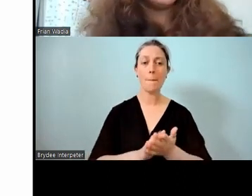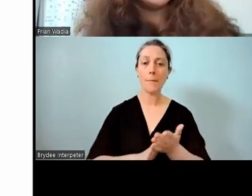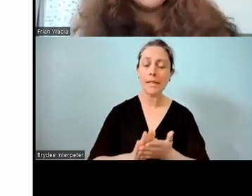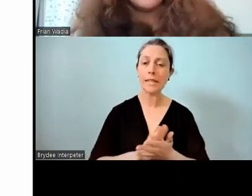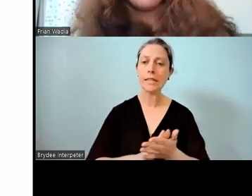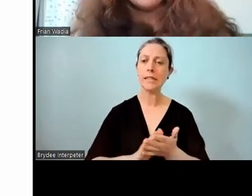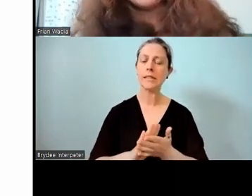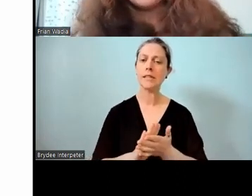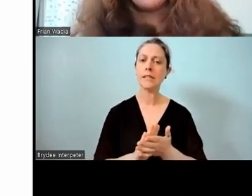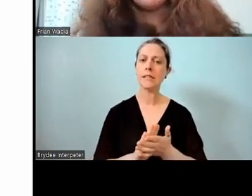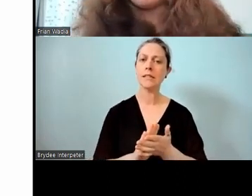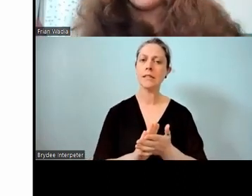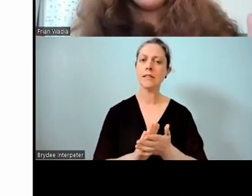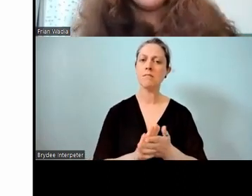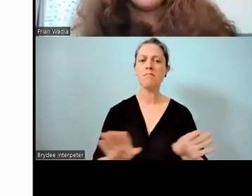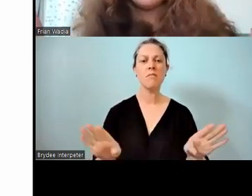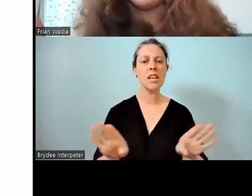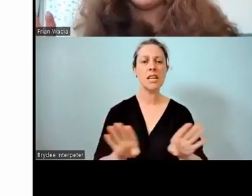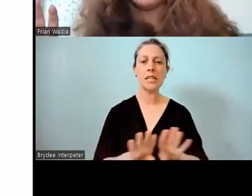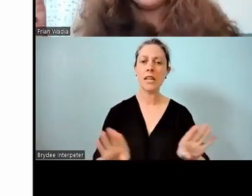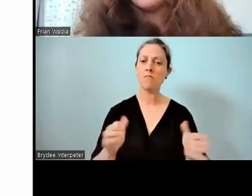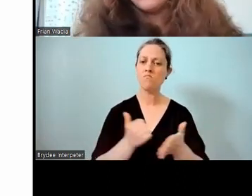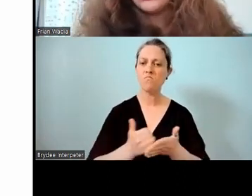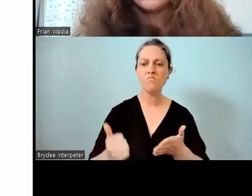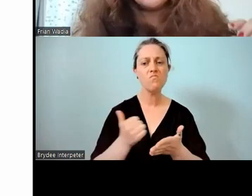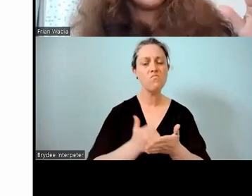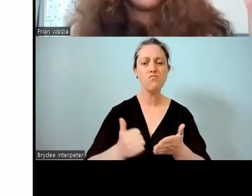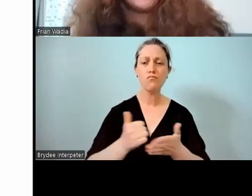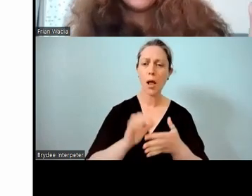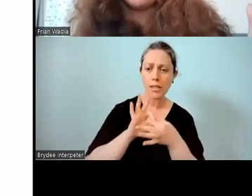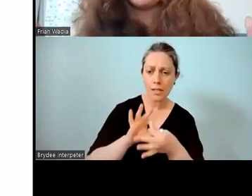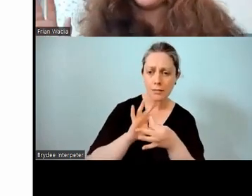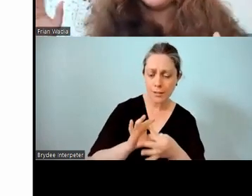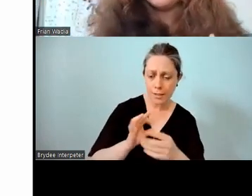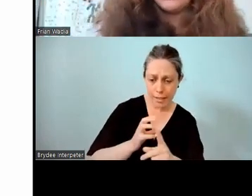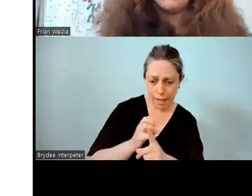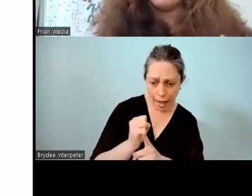those same regular, you know, little connections, friendships, whether they're deep,